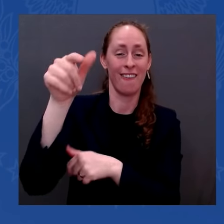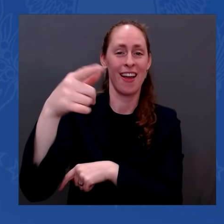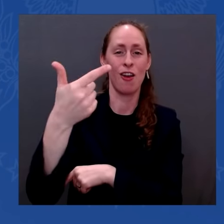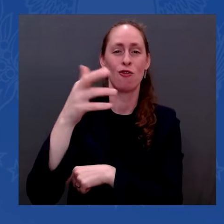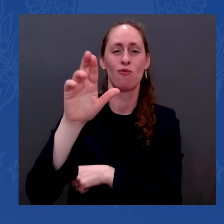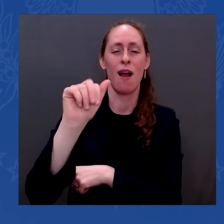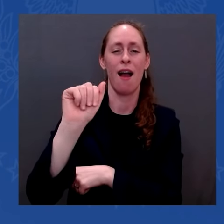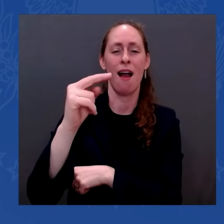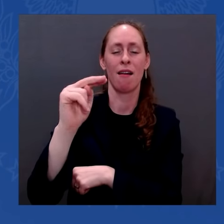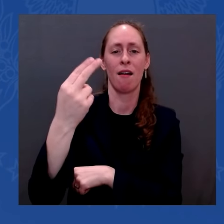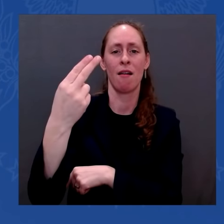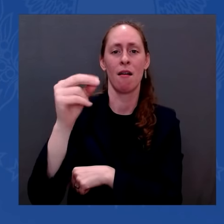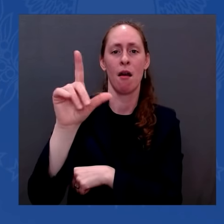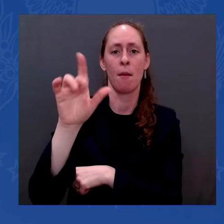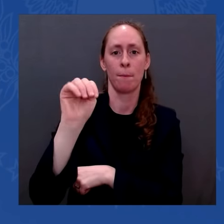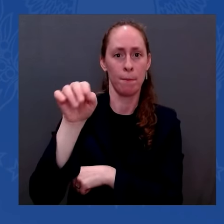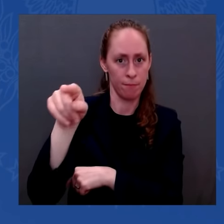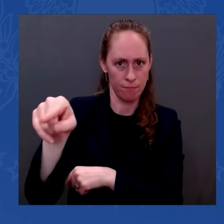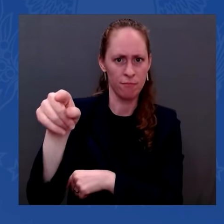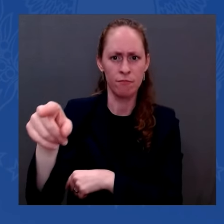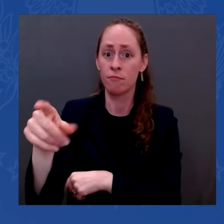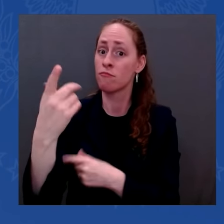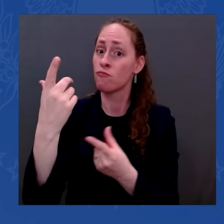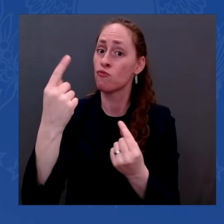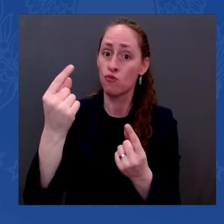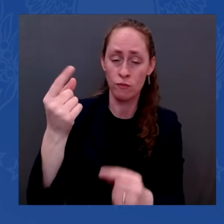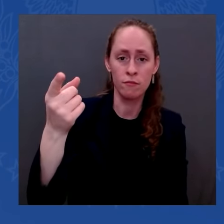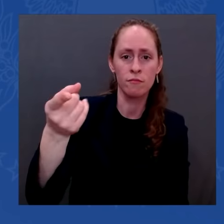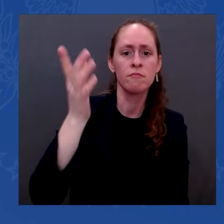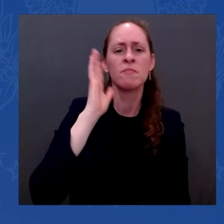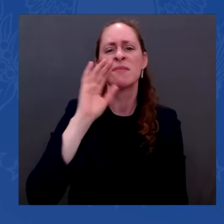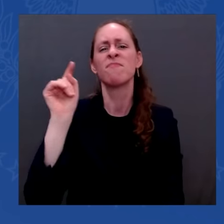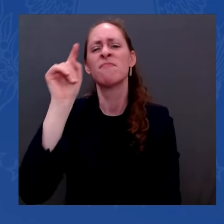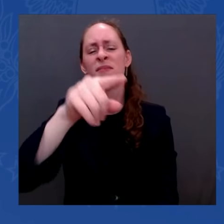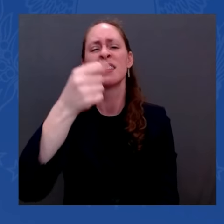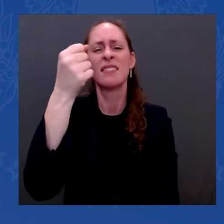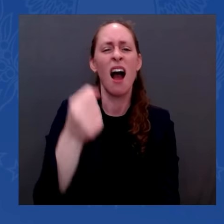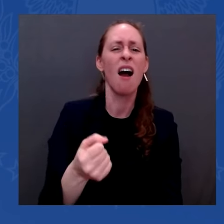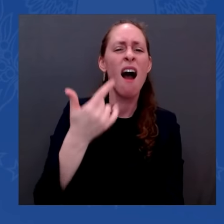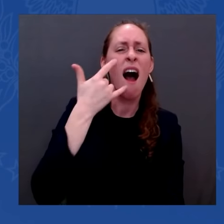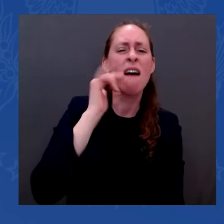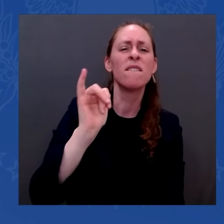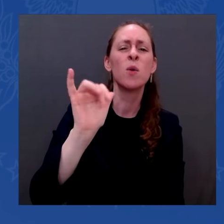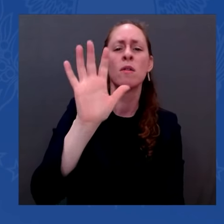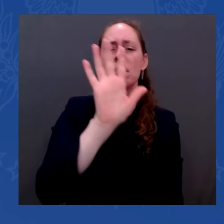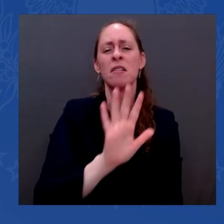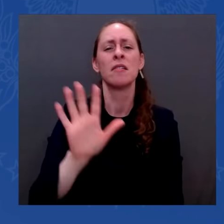to visit the Imperial Valley in California and hear directly from local residents how this will impact on them.